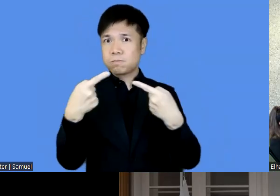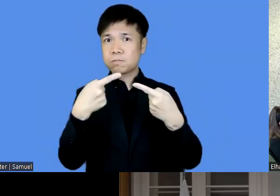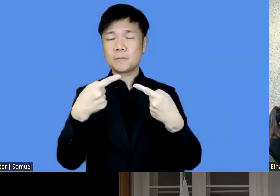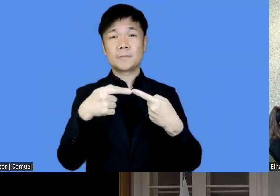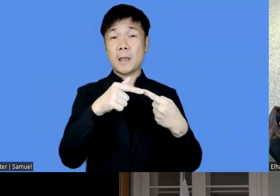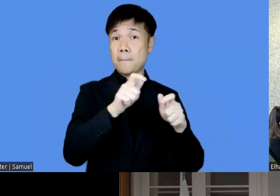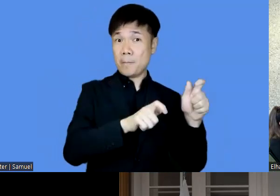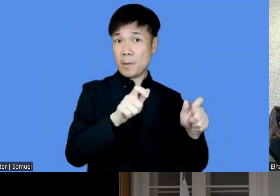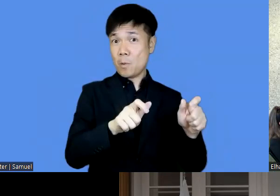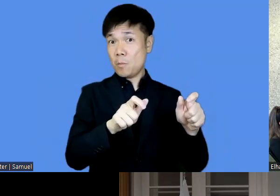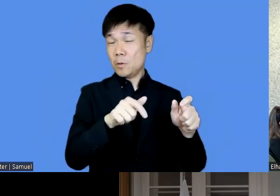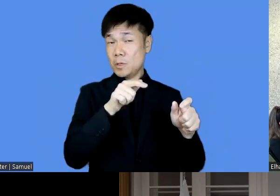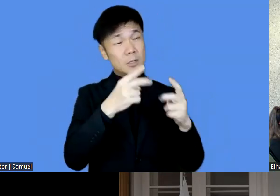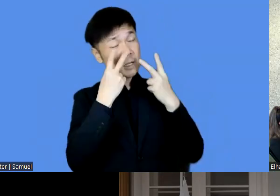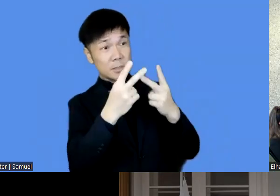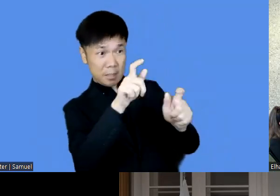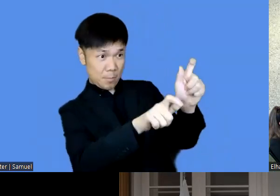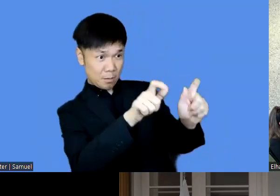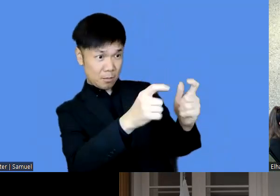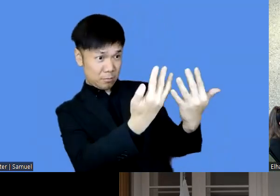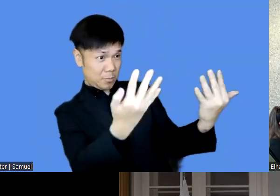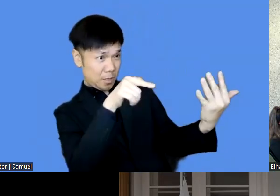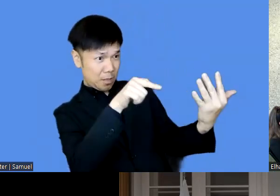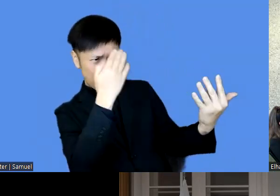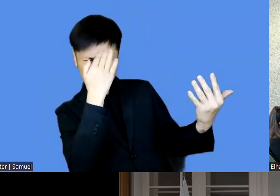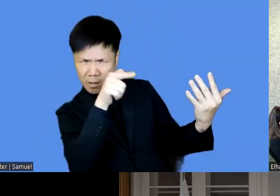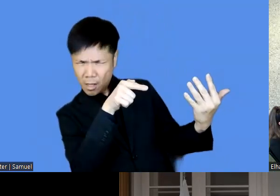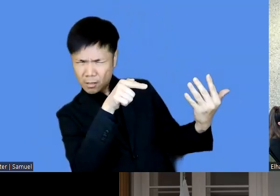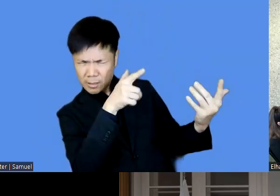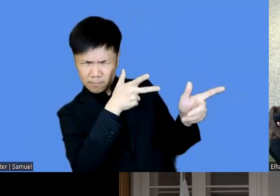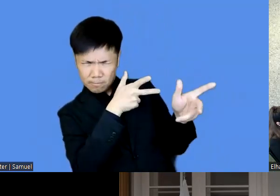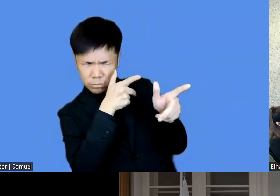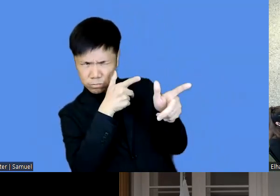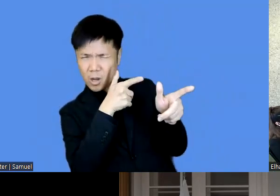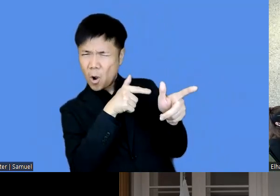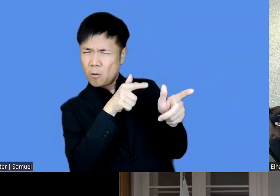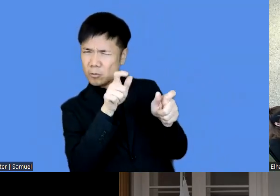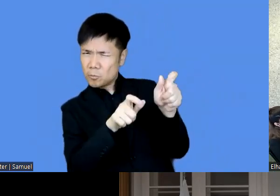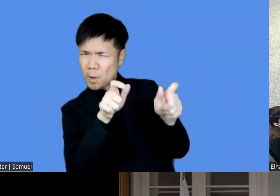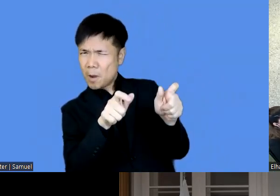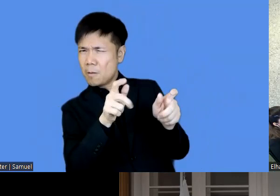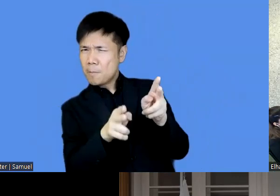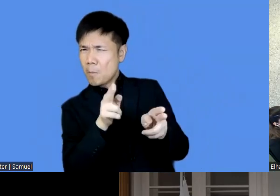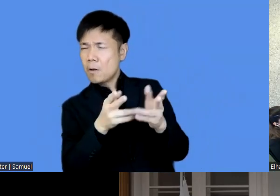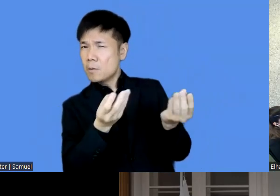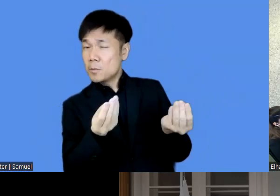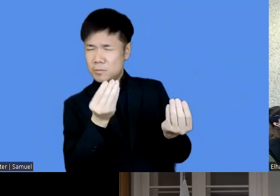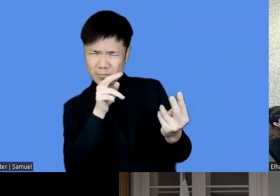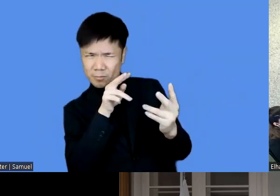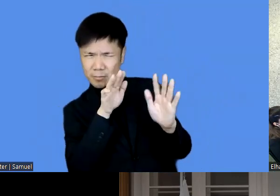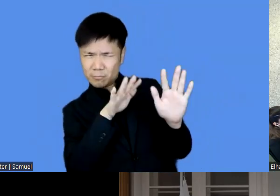the person in front of you is a military target, ensuring effective advance warnings in communicate